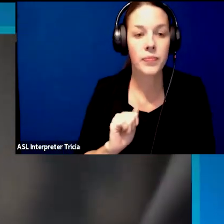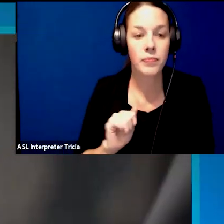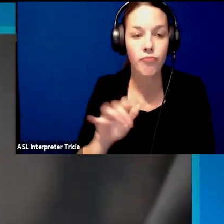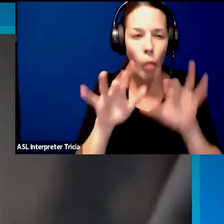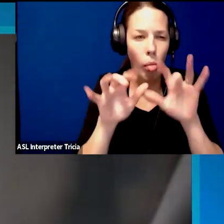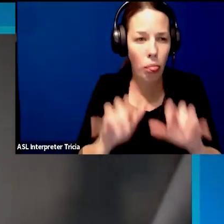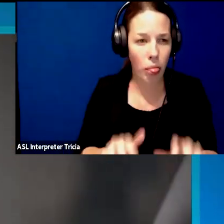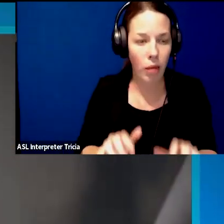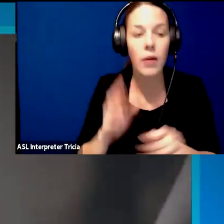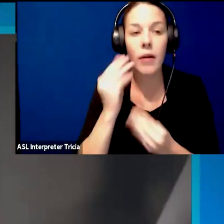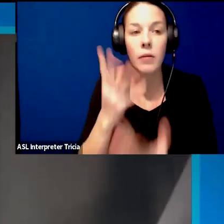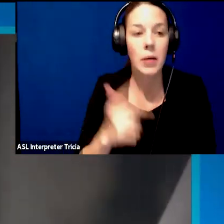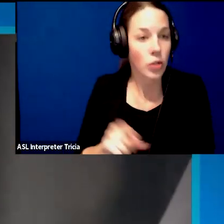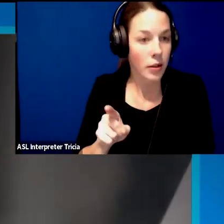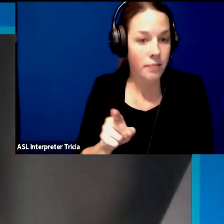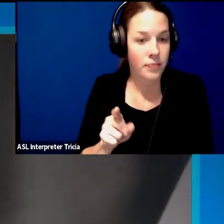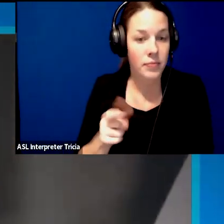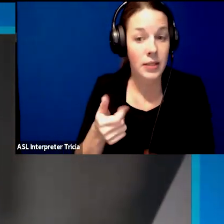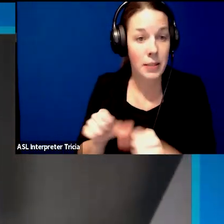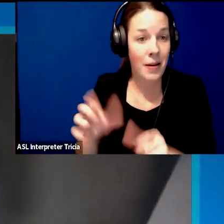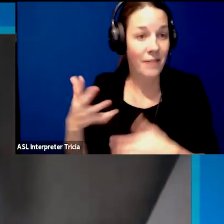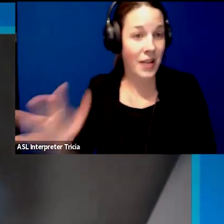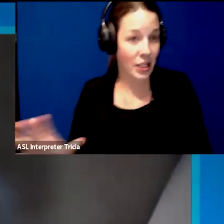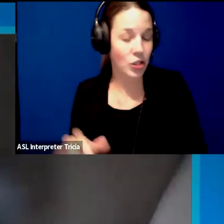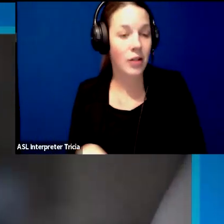Once submitted, the form is reviewed by Americans for the Arts staff,